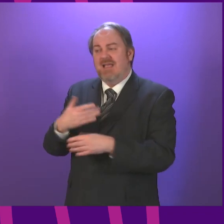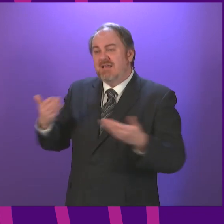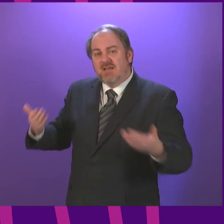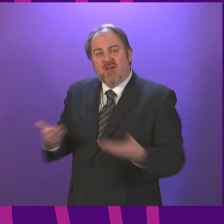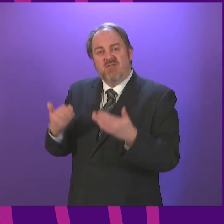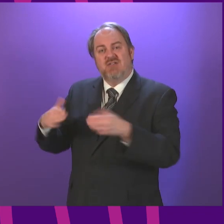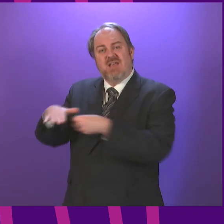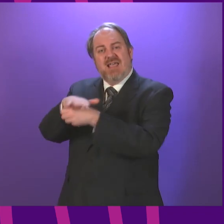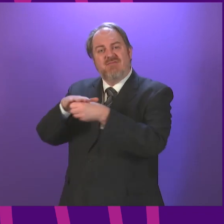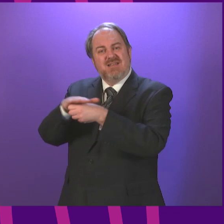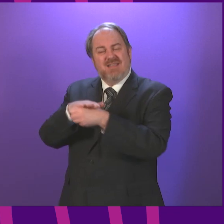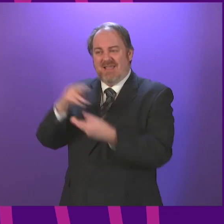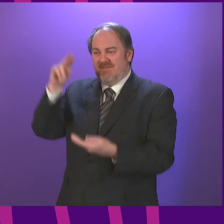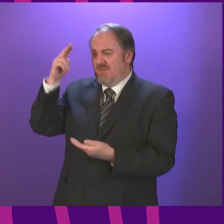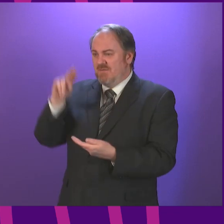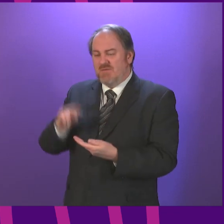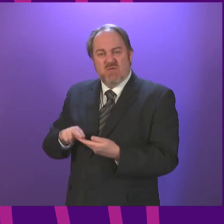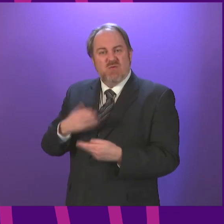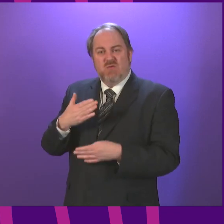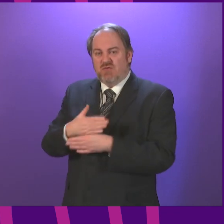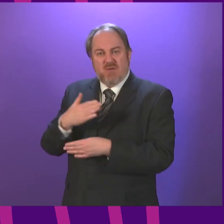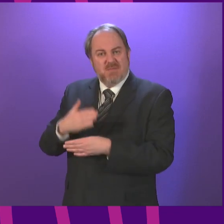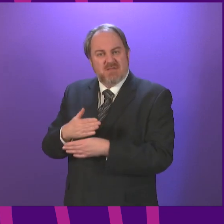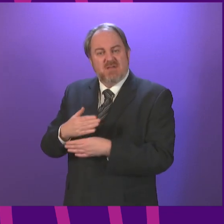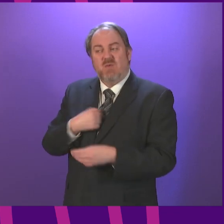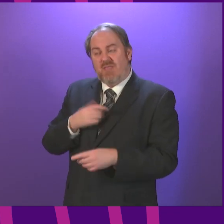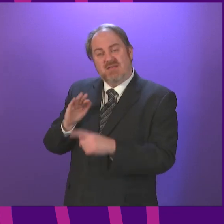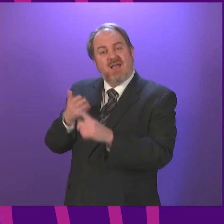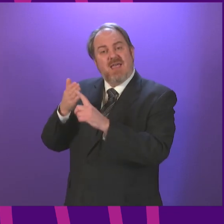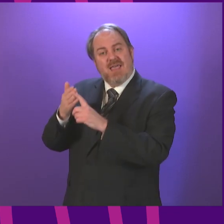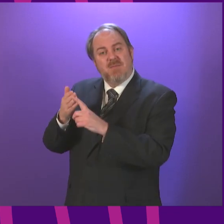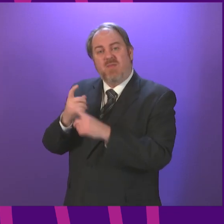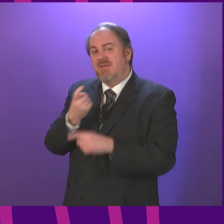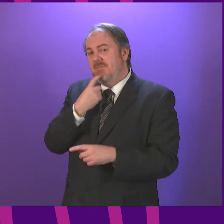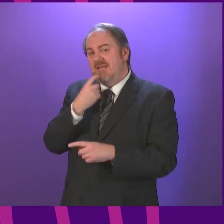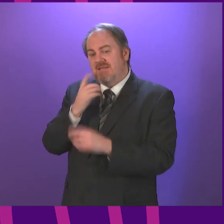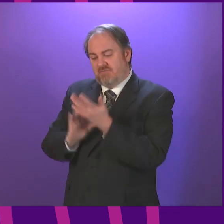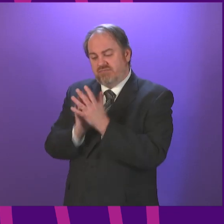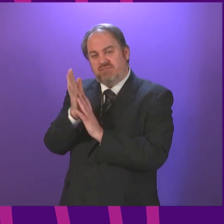country that badly need them. That is what we have tried to do with the smelter and the